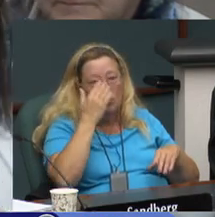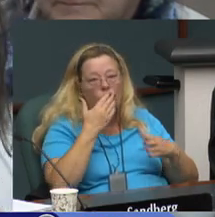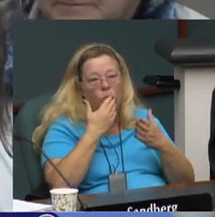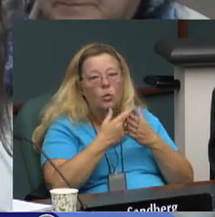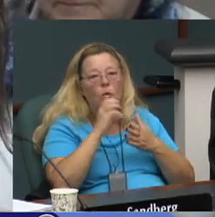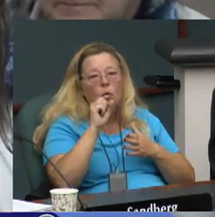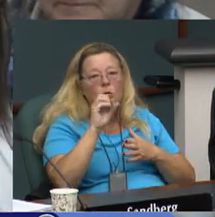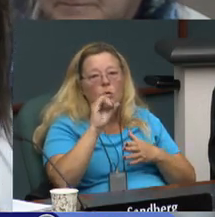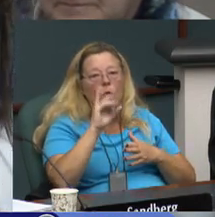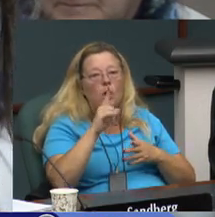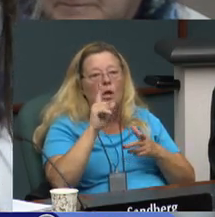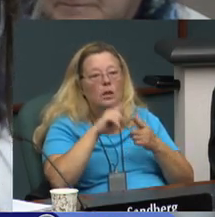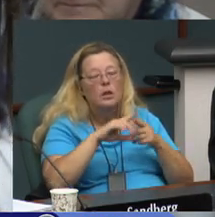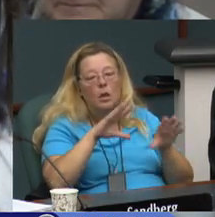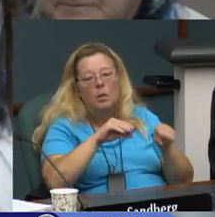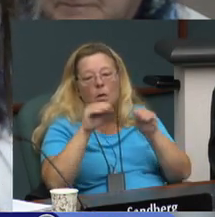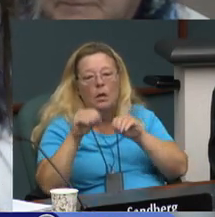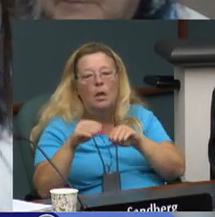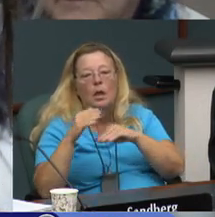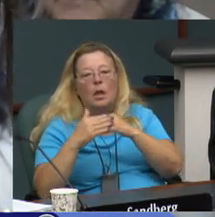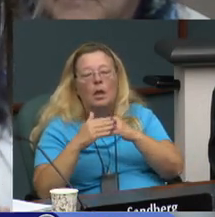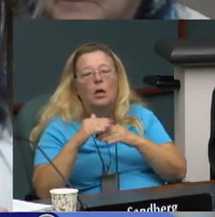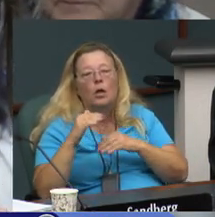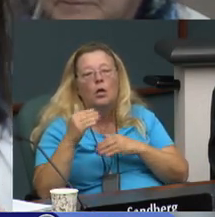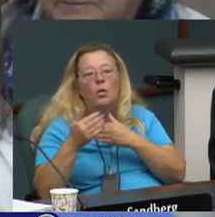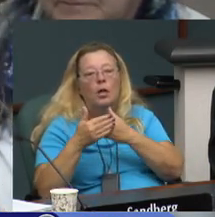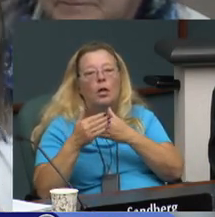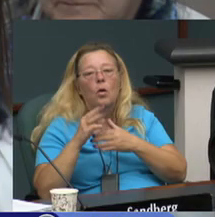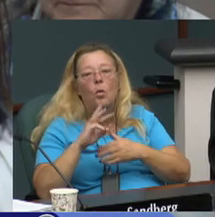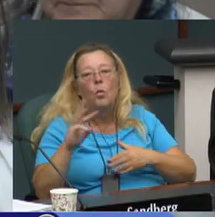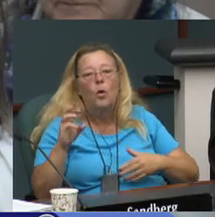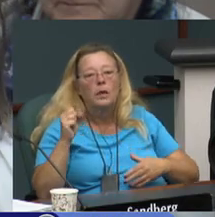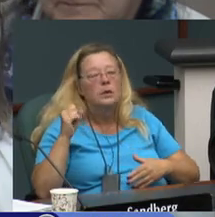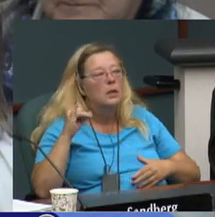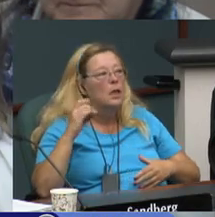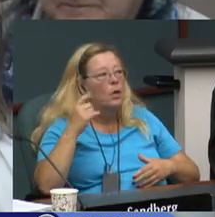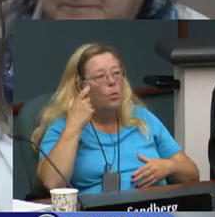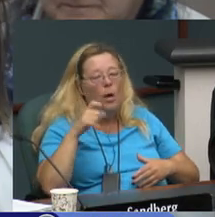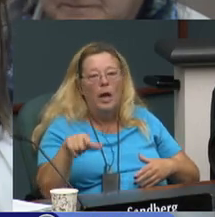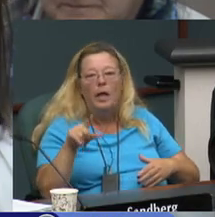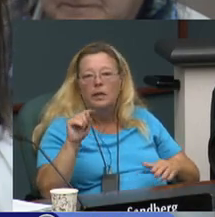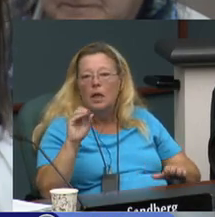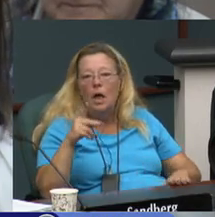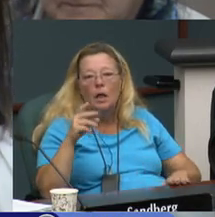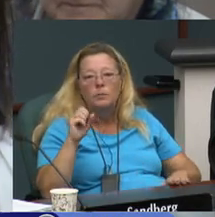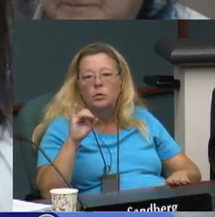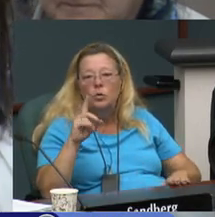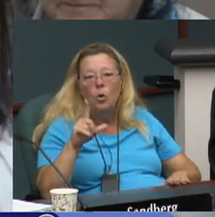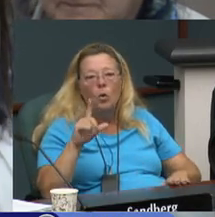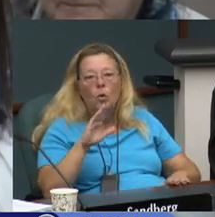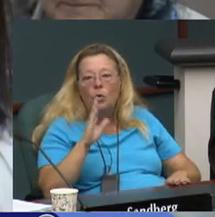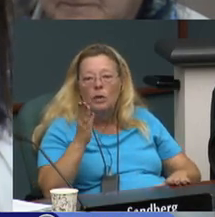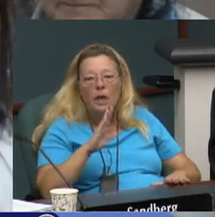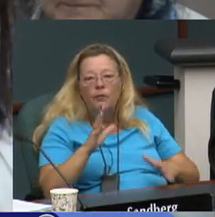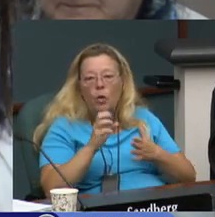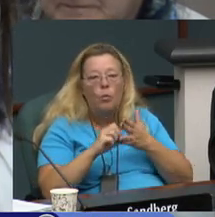house on the near west side because that topsoil had never been removed and so I